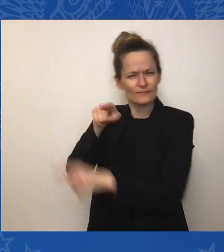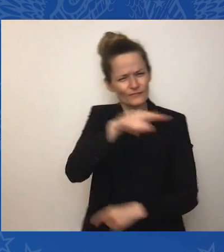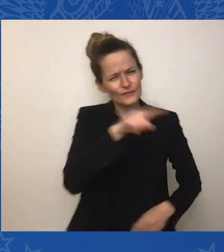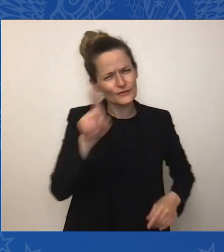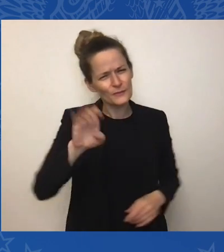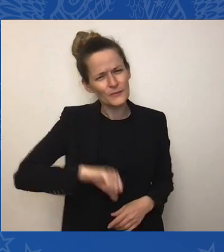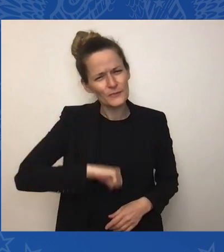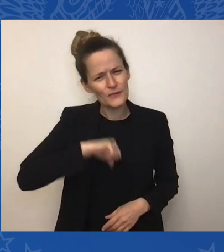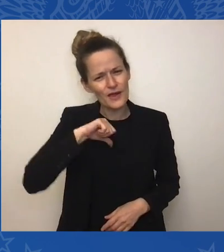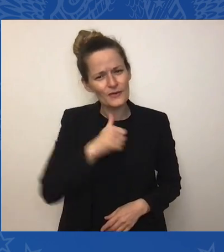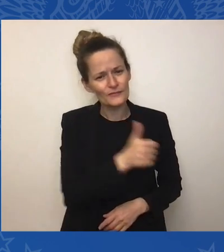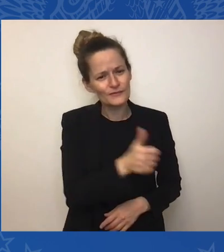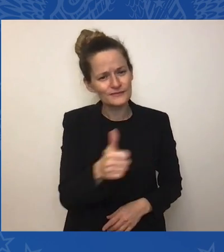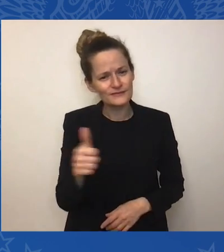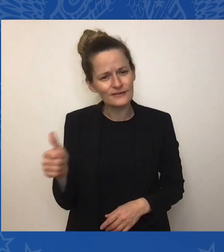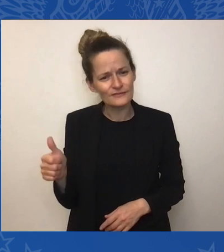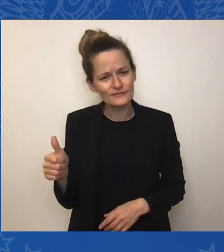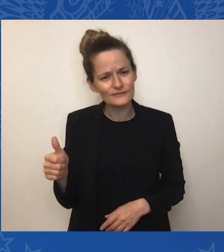Your generation, and this class, can do anything.